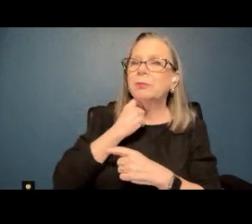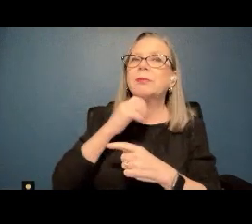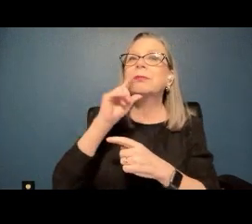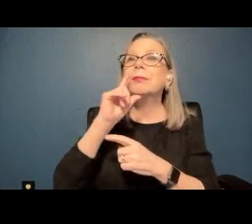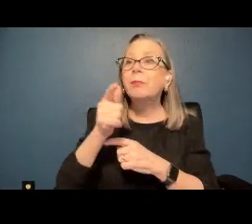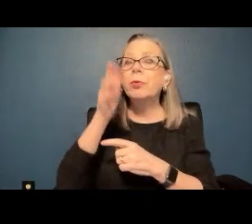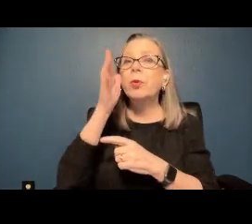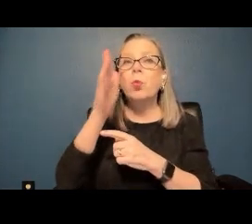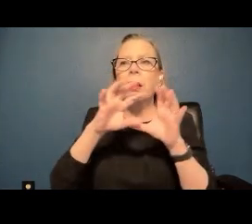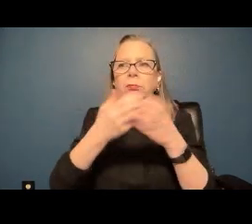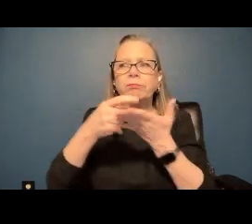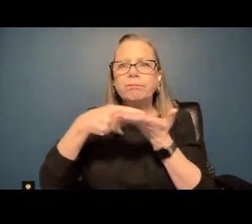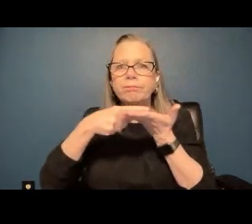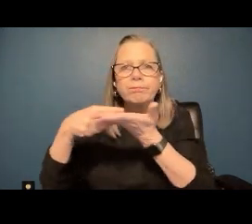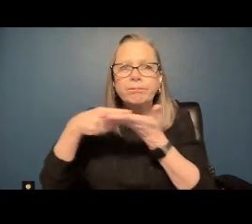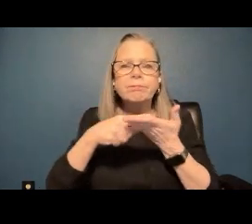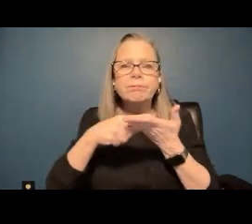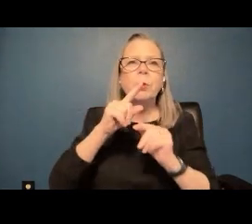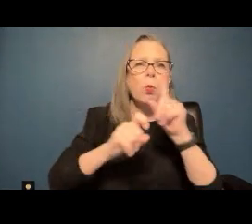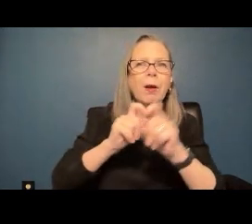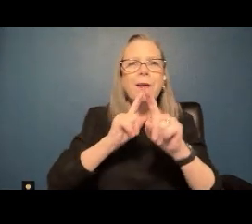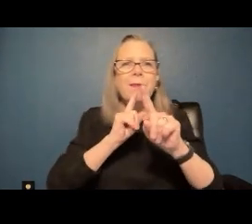And also, please think of the chat as a collective notebook.